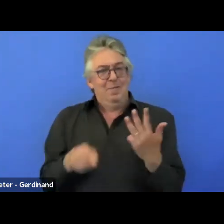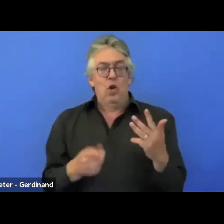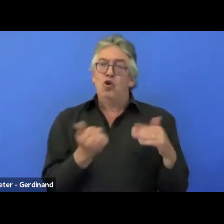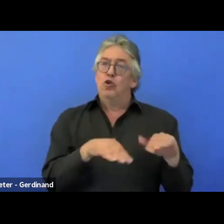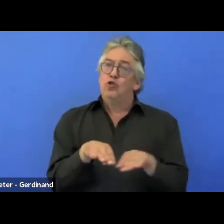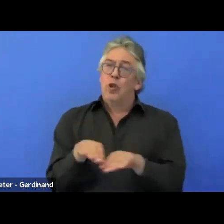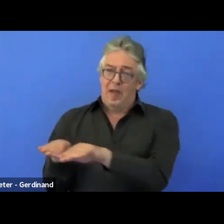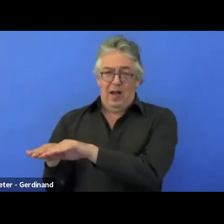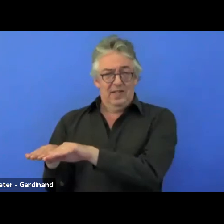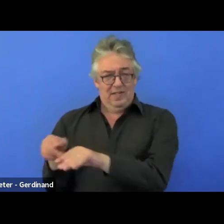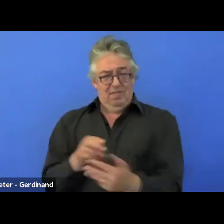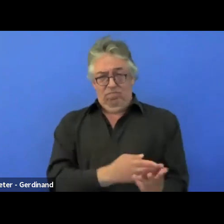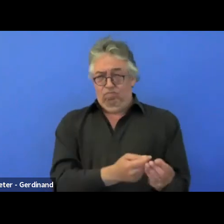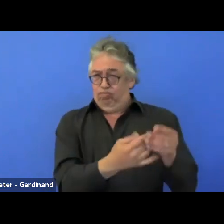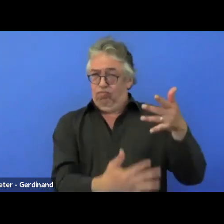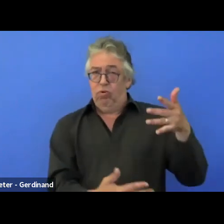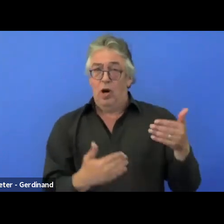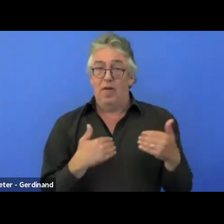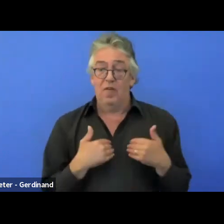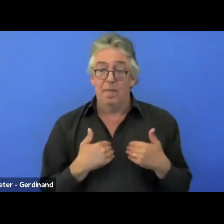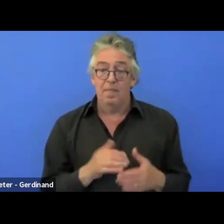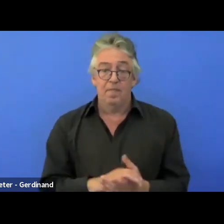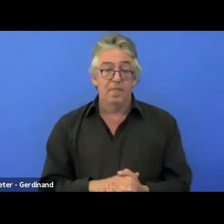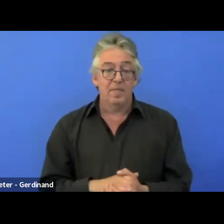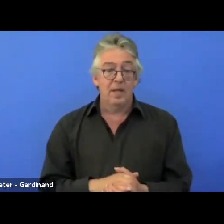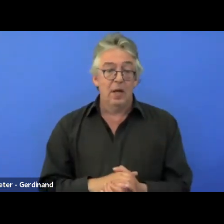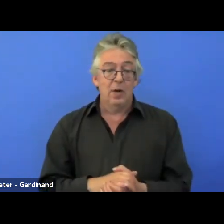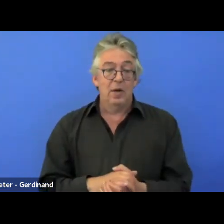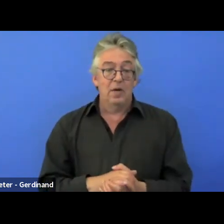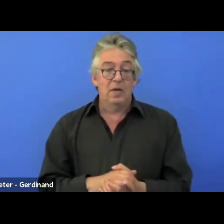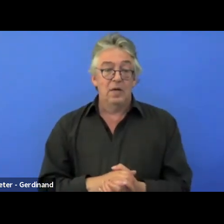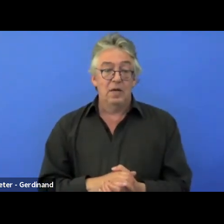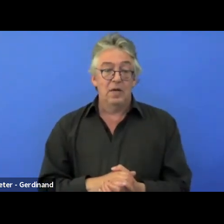underpinning the Accessibility Act. Next.